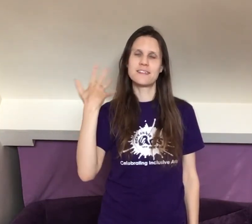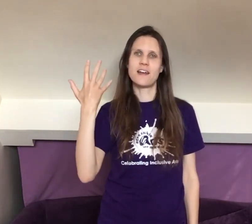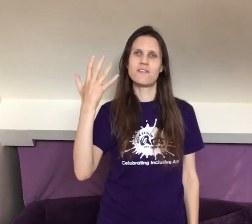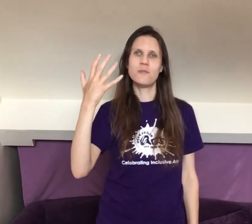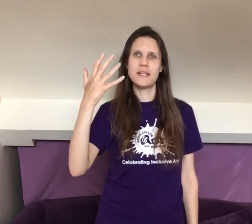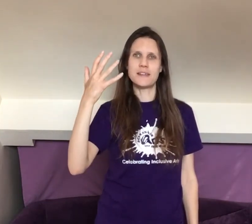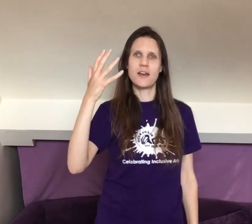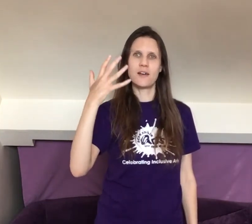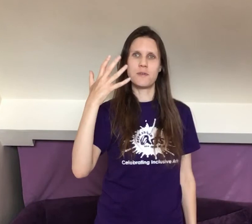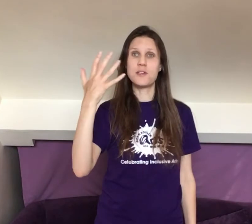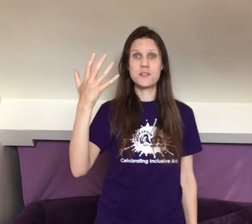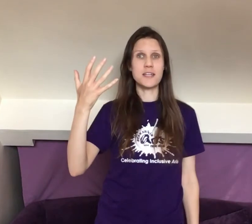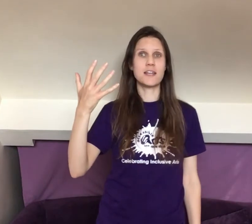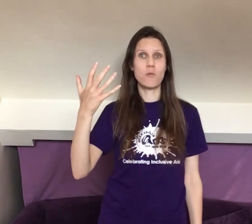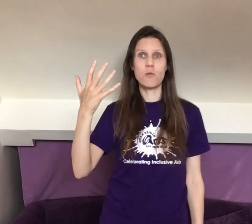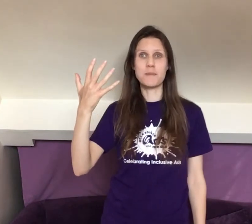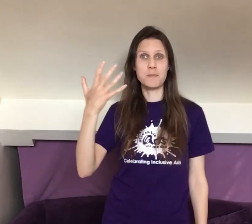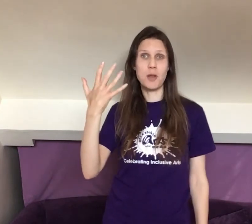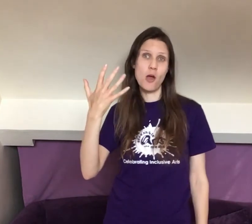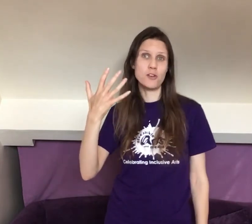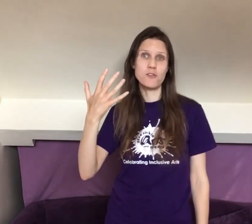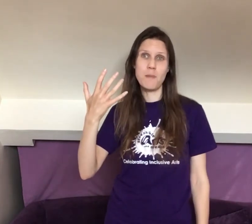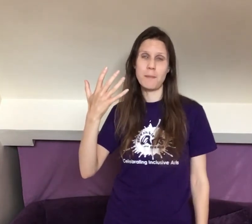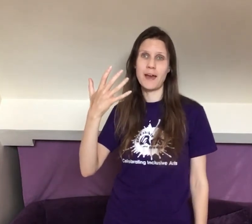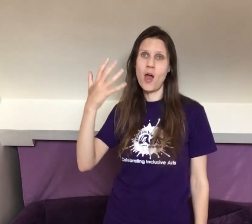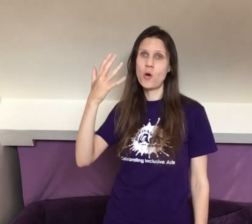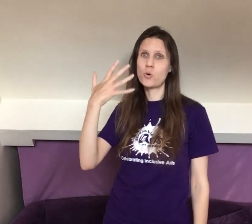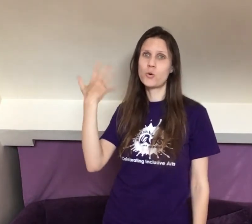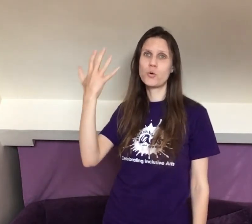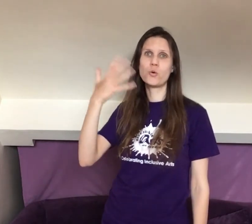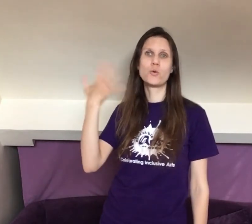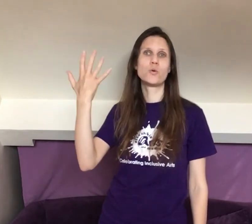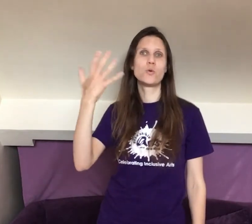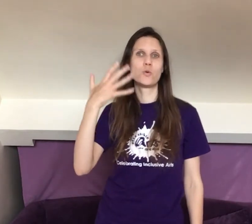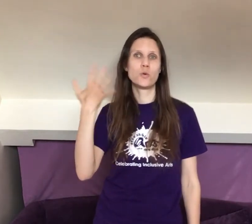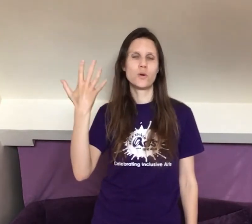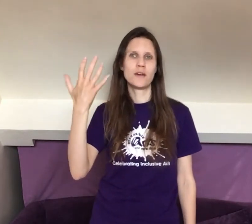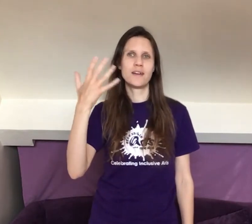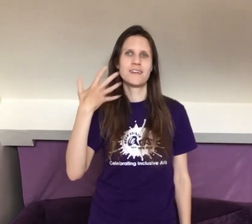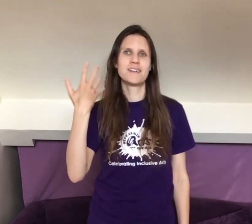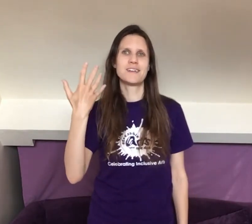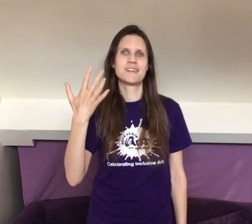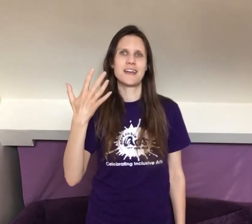the sign for wind. We used it in our warm-up to blow. Do you remember? [BLOW].